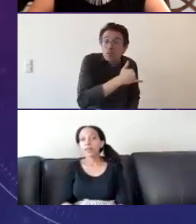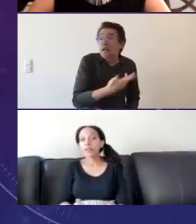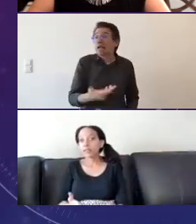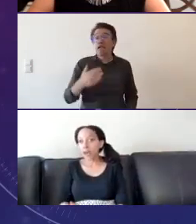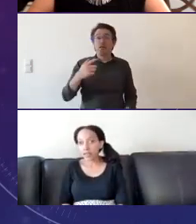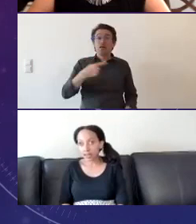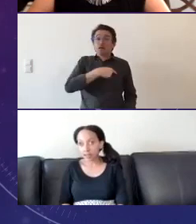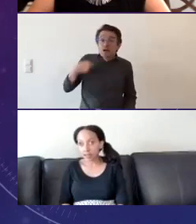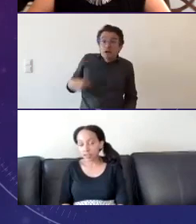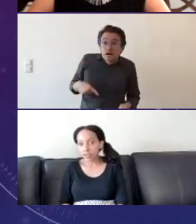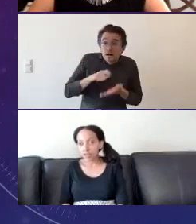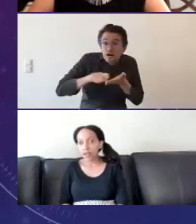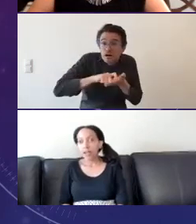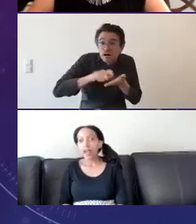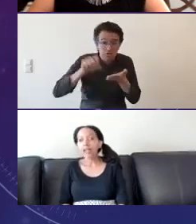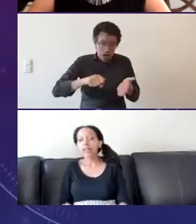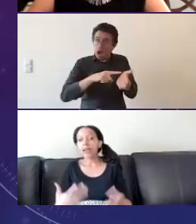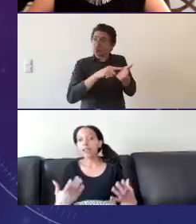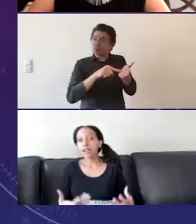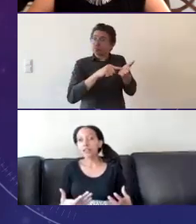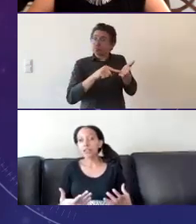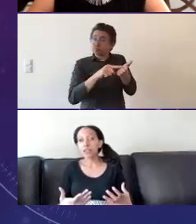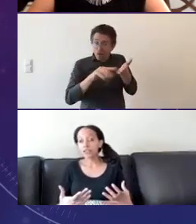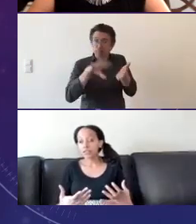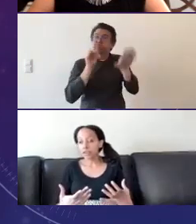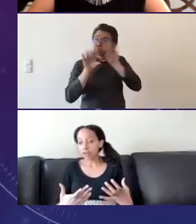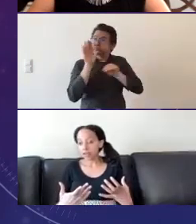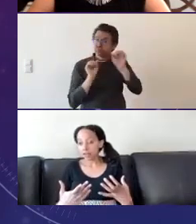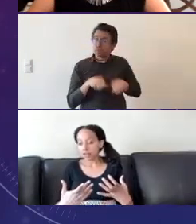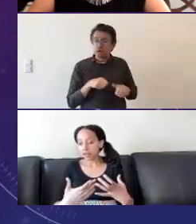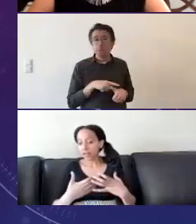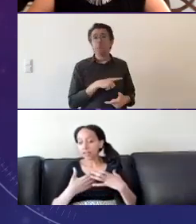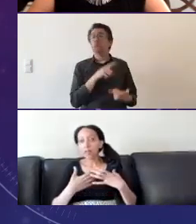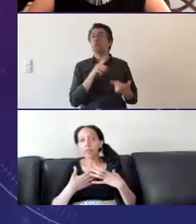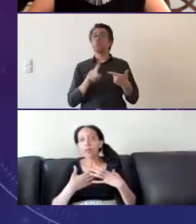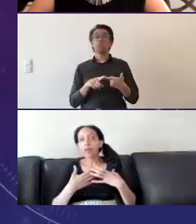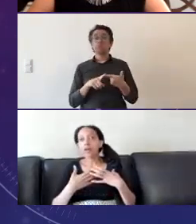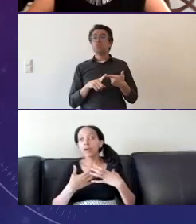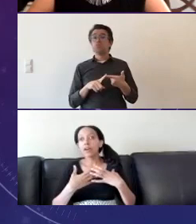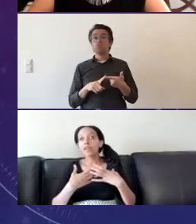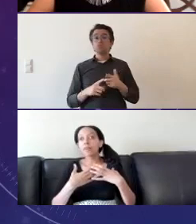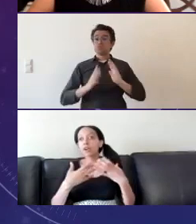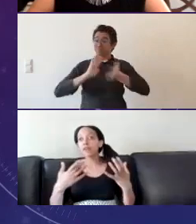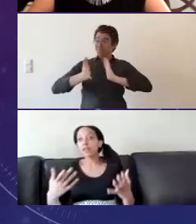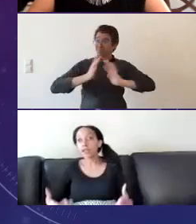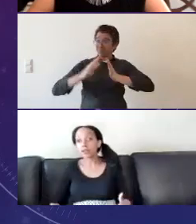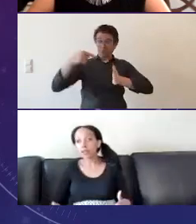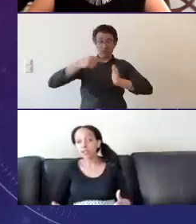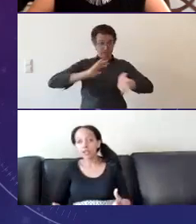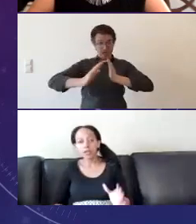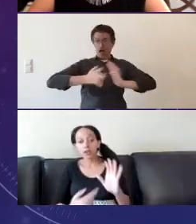sign language and sign languages it's more is more of the language whereas